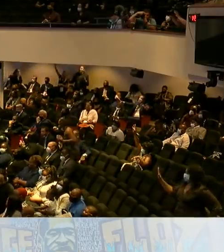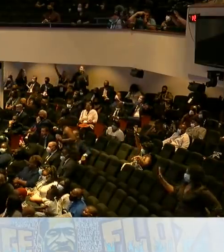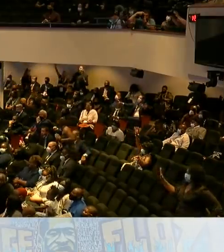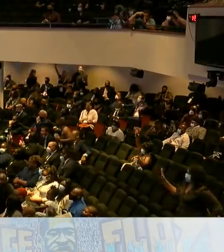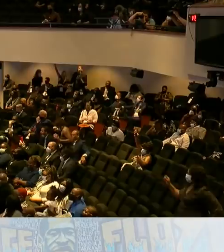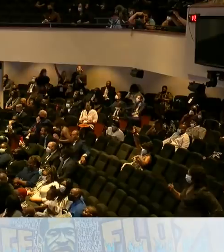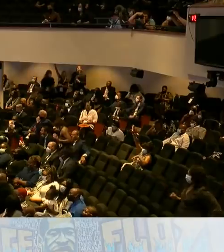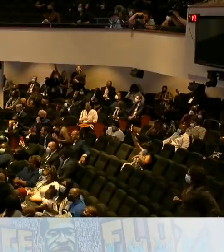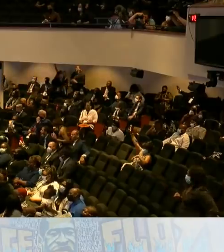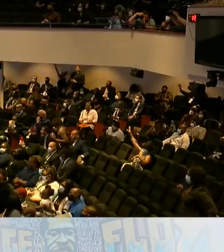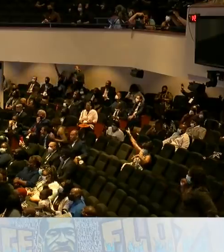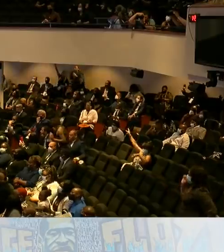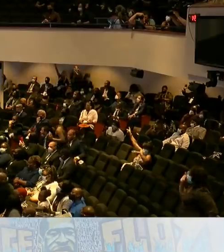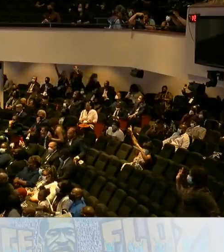PRAISE GOD